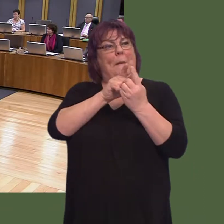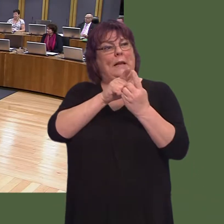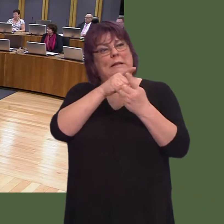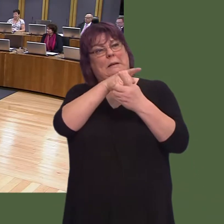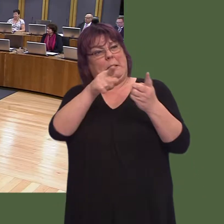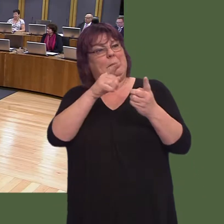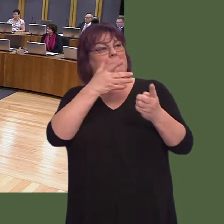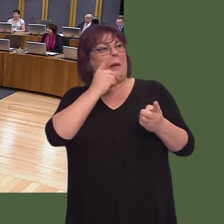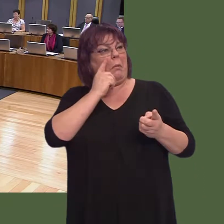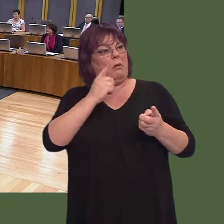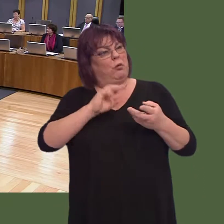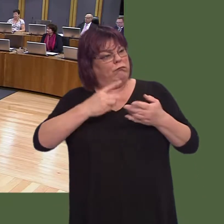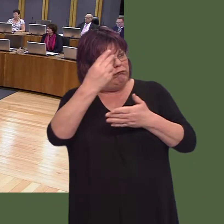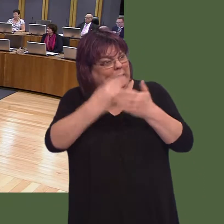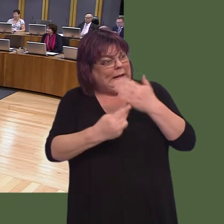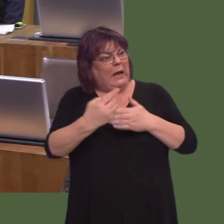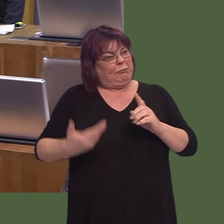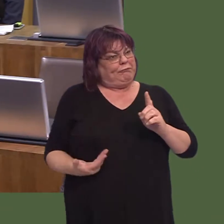to discuss this.